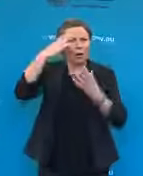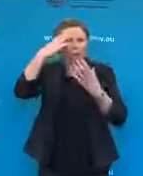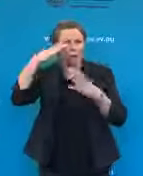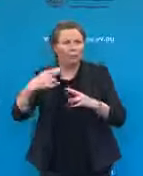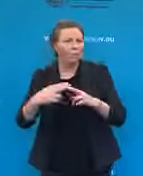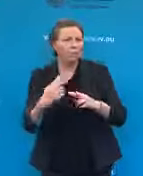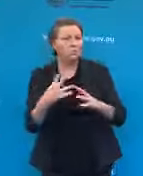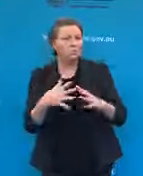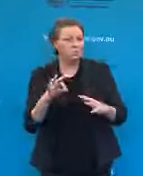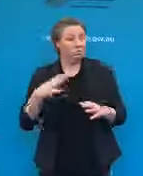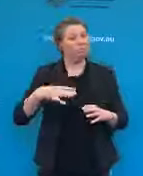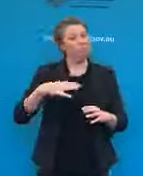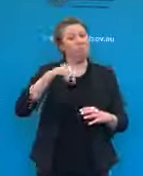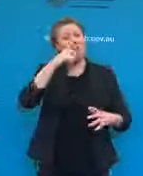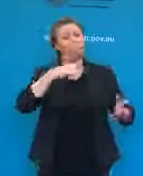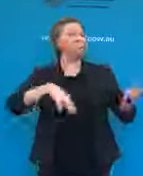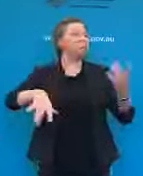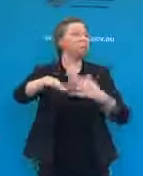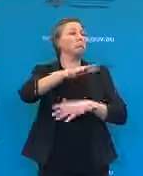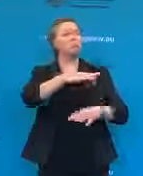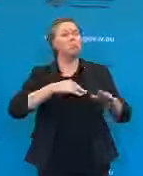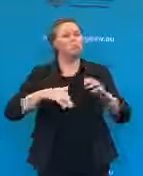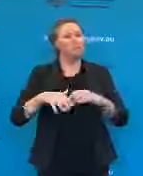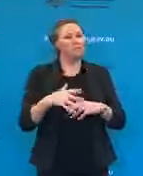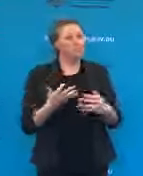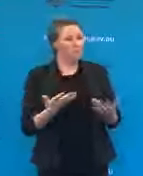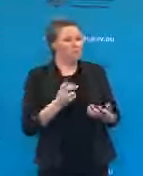on their destination. What's the medical advice from that?